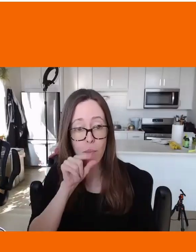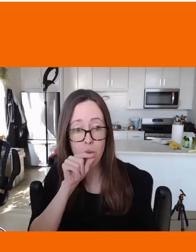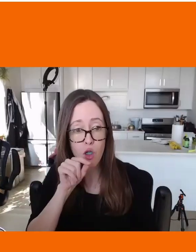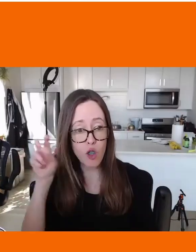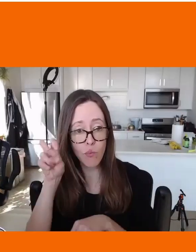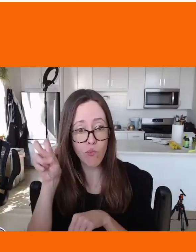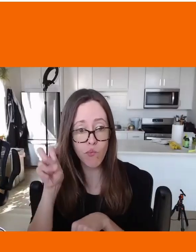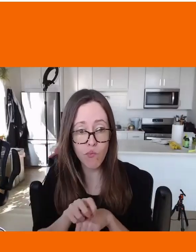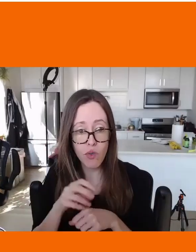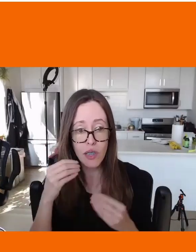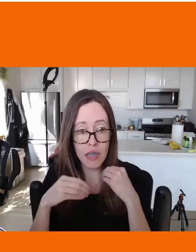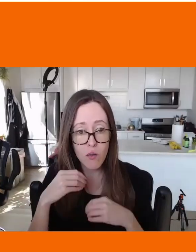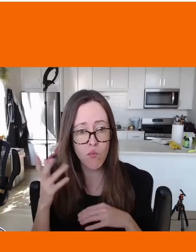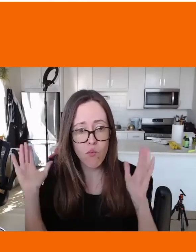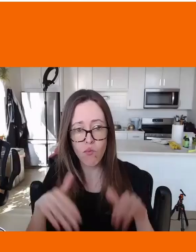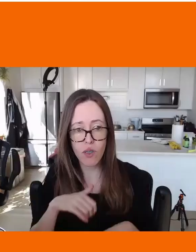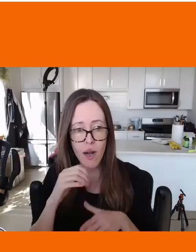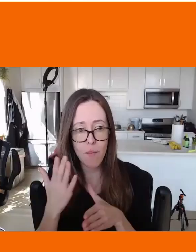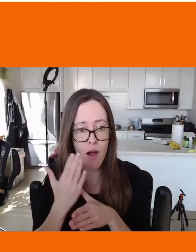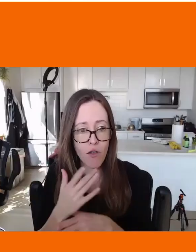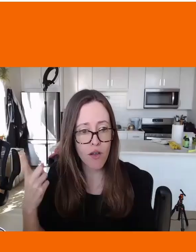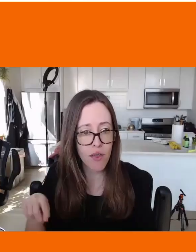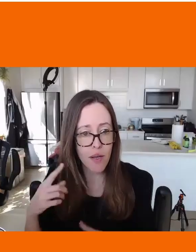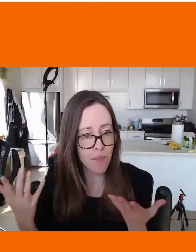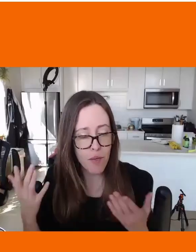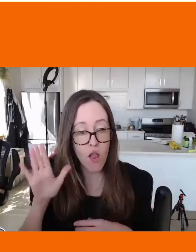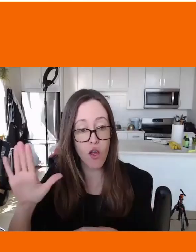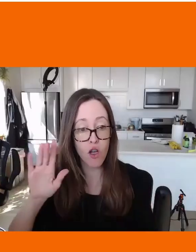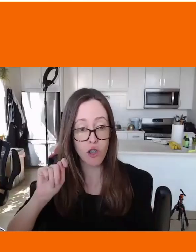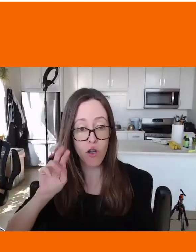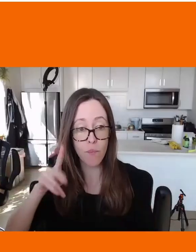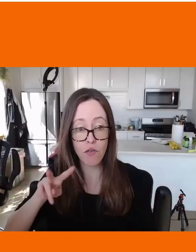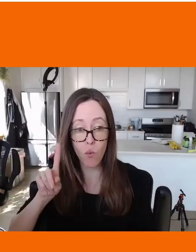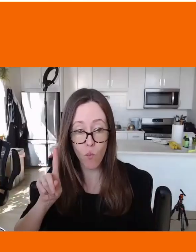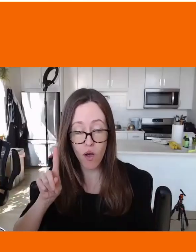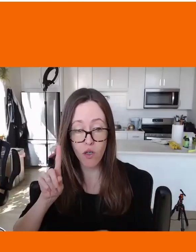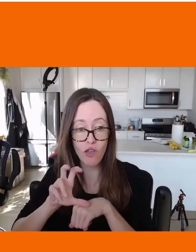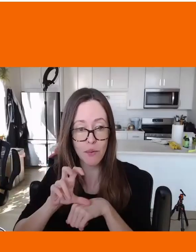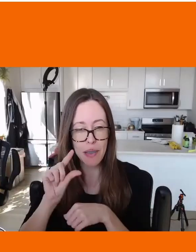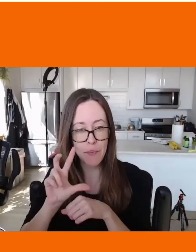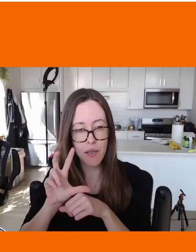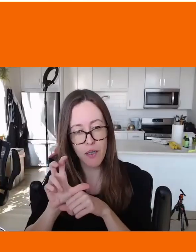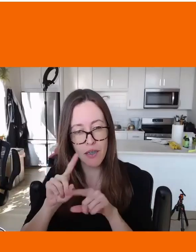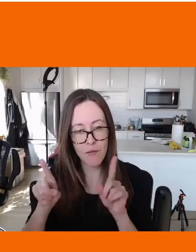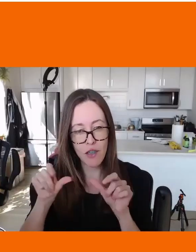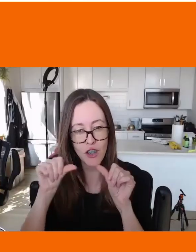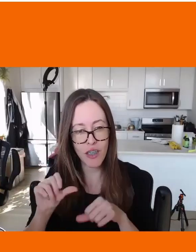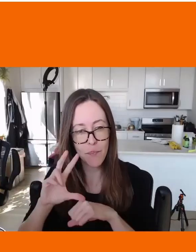so they won't come back and eat it again, where birds can eat it and they're not bothered by it. Their TRVP1 receptor is a